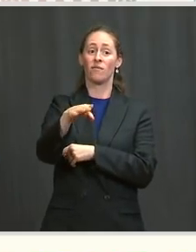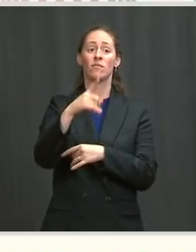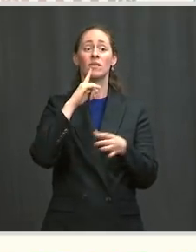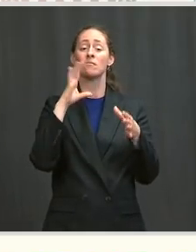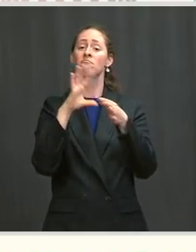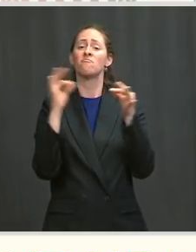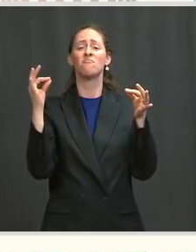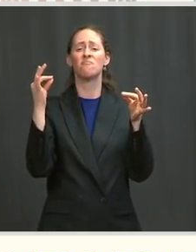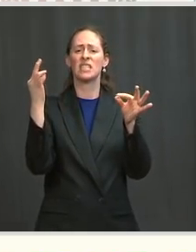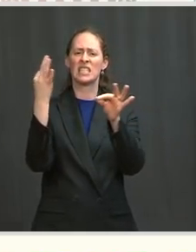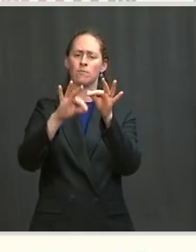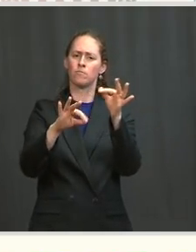Pride is back at the White House.